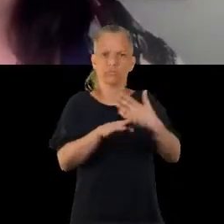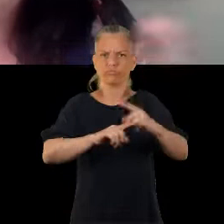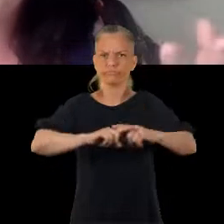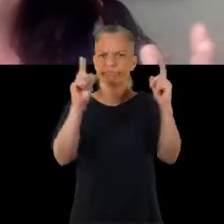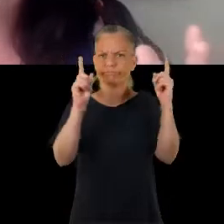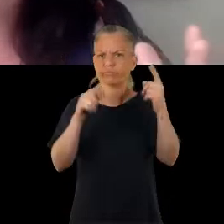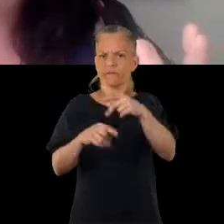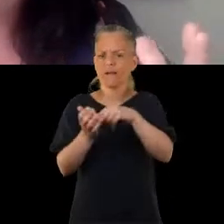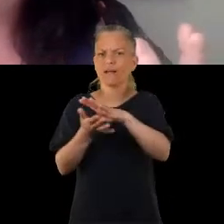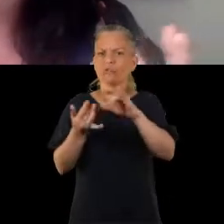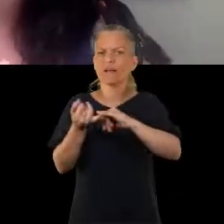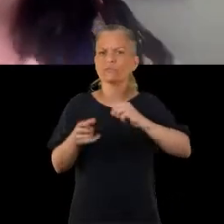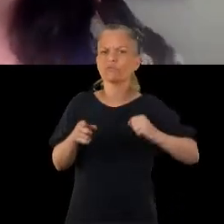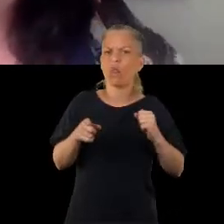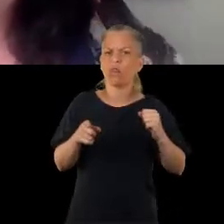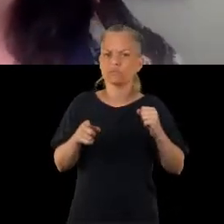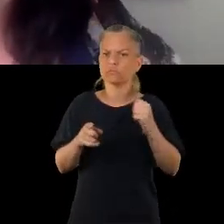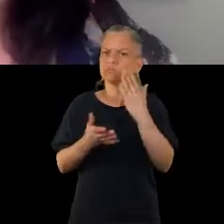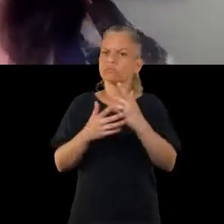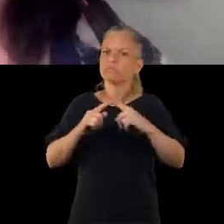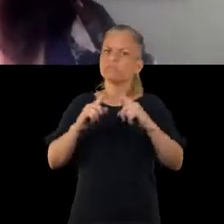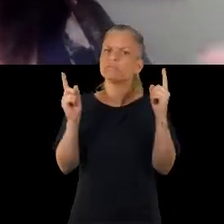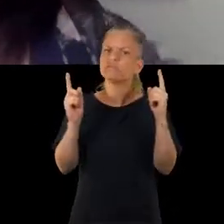same. Did that make sense? Yeah, absolutely. It think it’s,